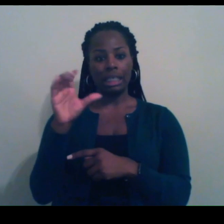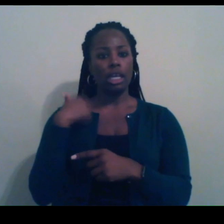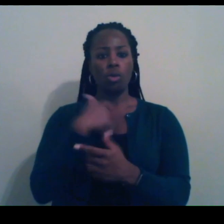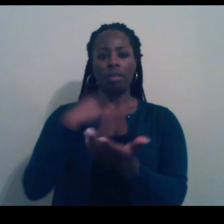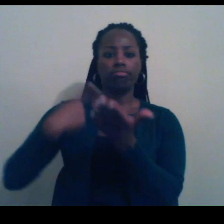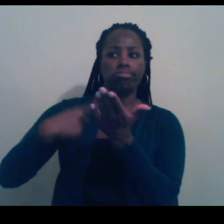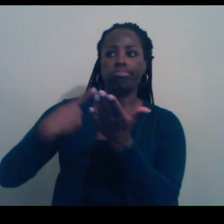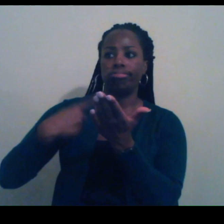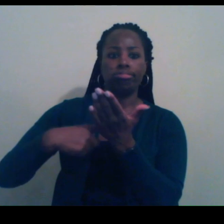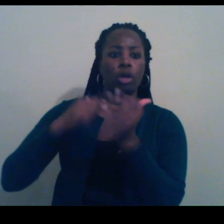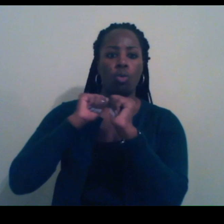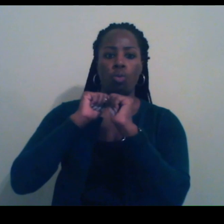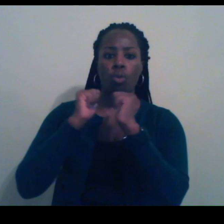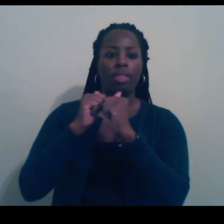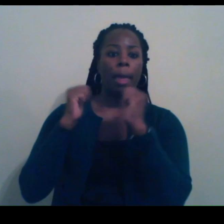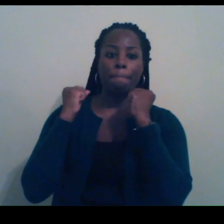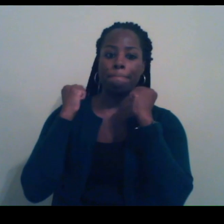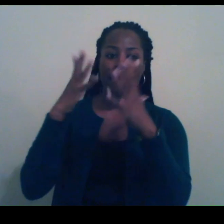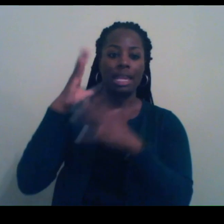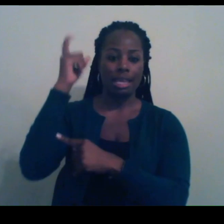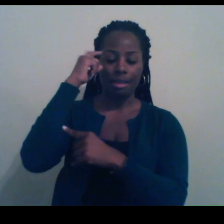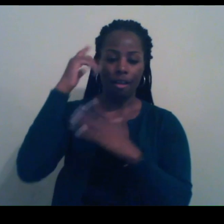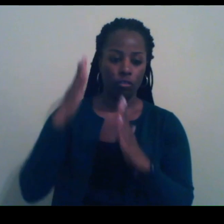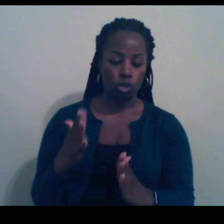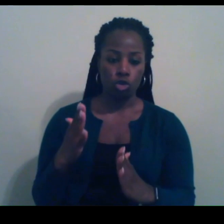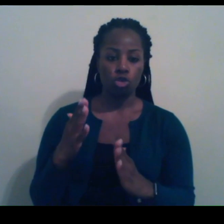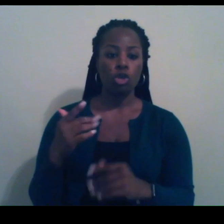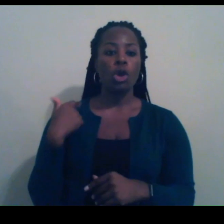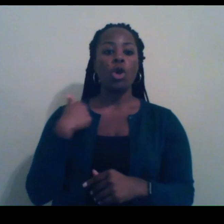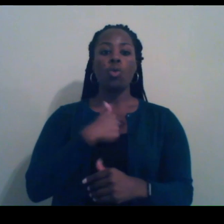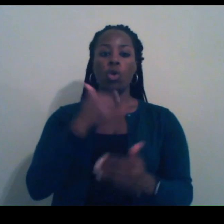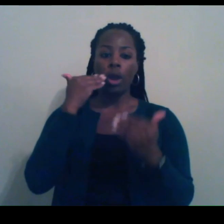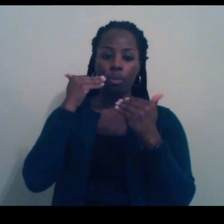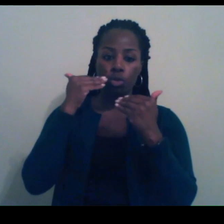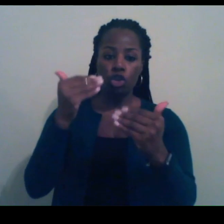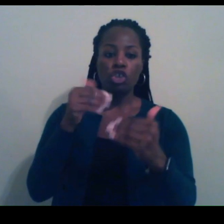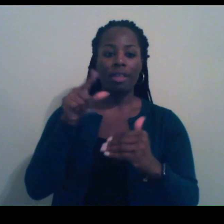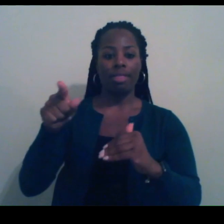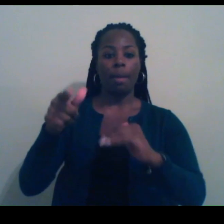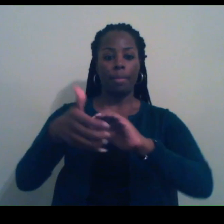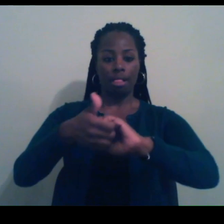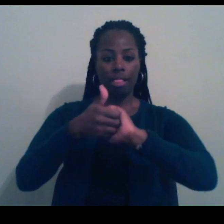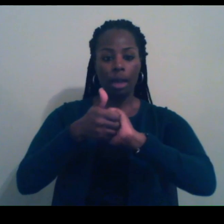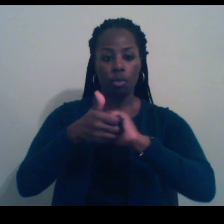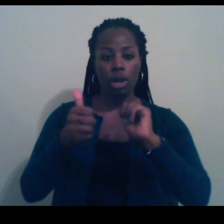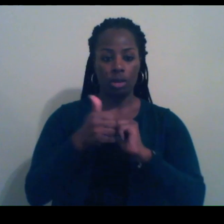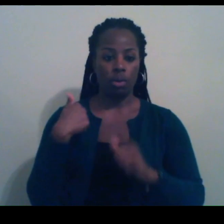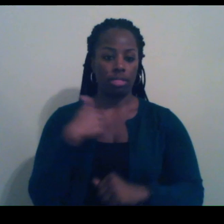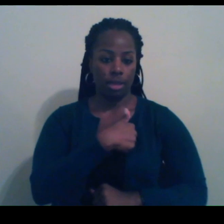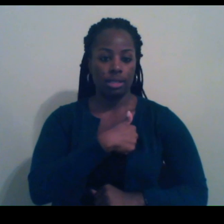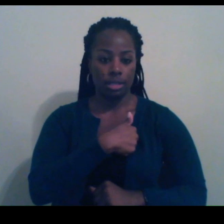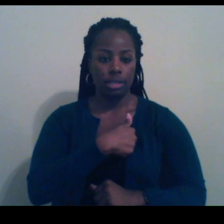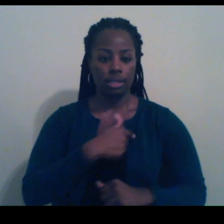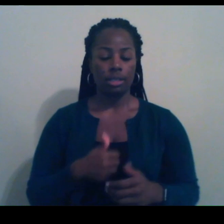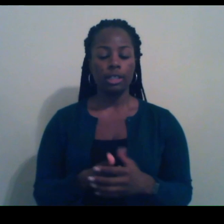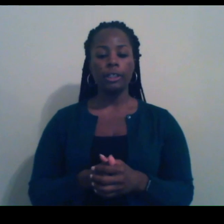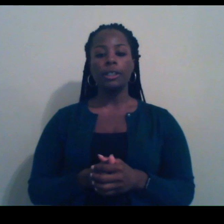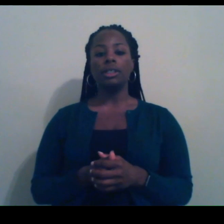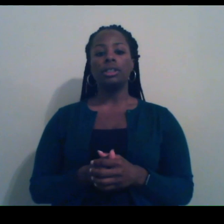and we greatly appreciate their close cooperation with us I also wanted to now